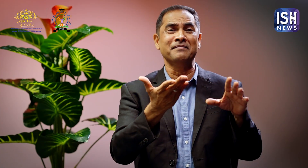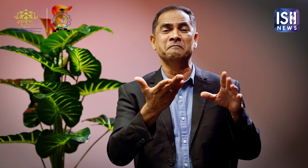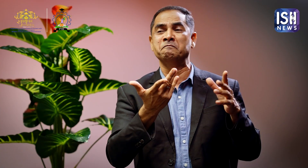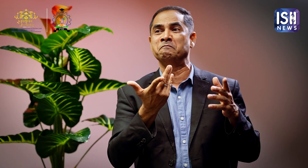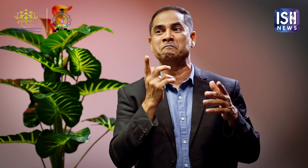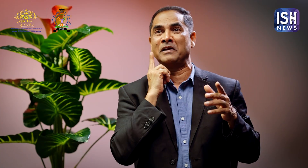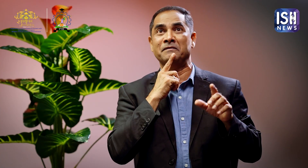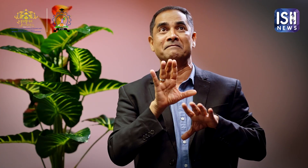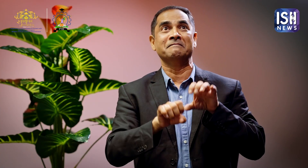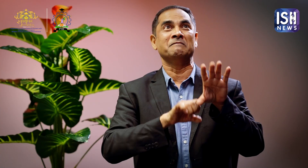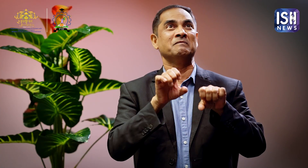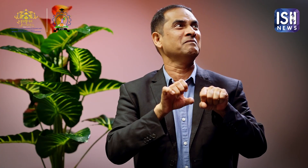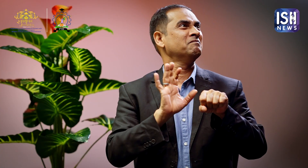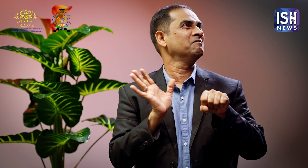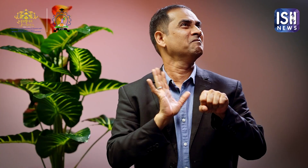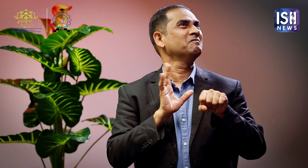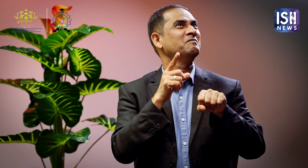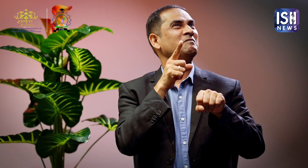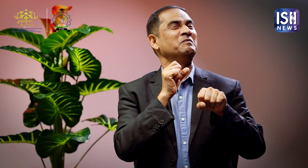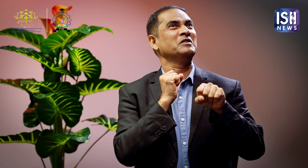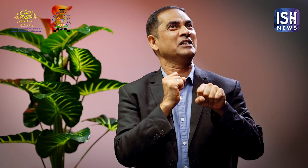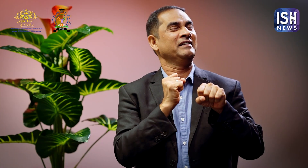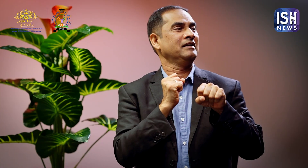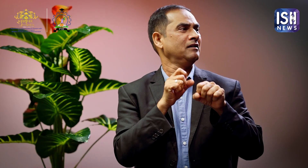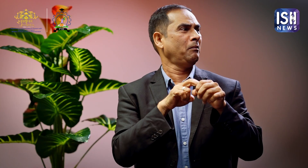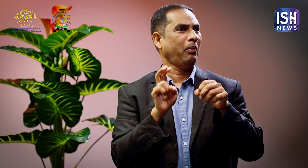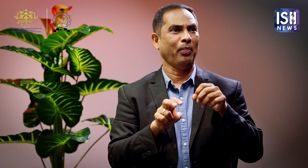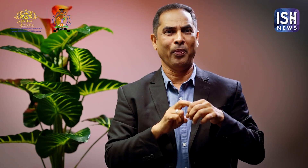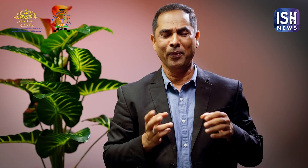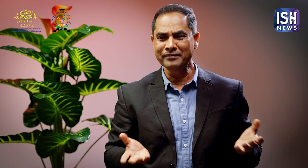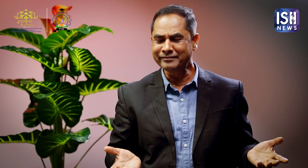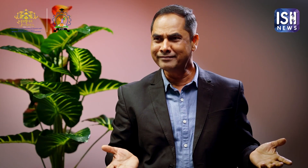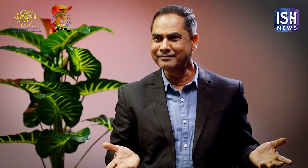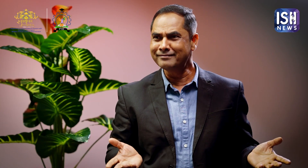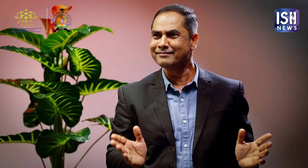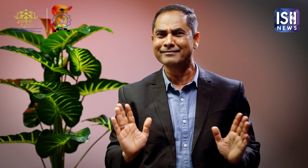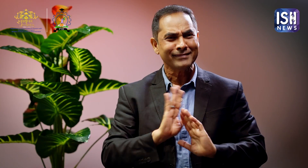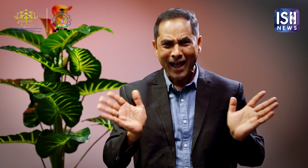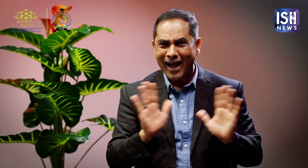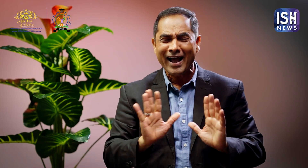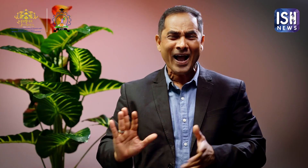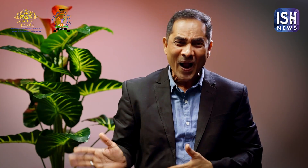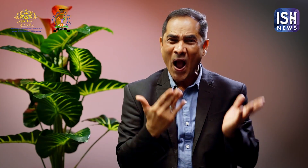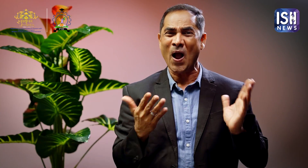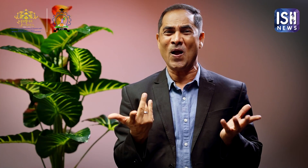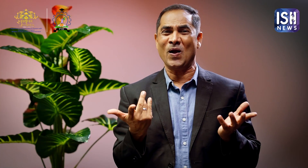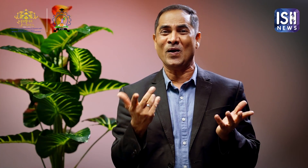However, I’ve seen some Deaf students who, when faced with obstacles, decided to give up. No. Deaf must overcome.